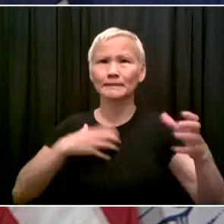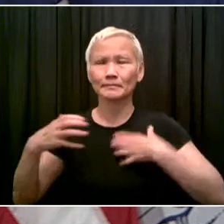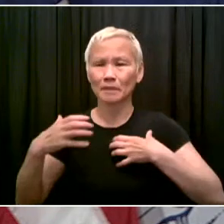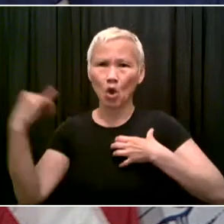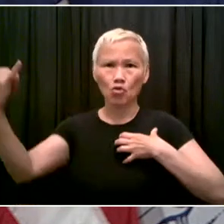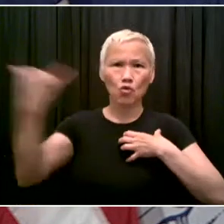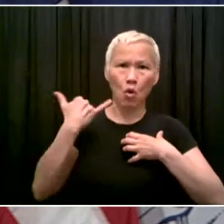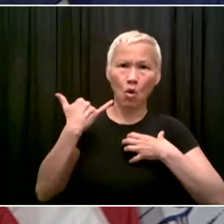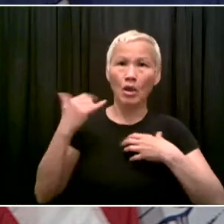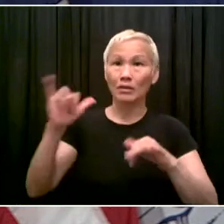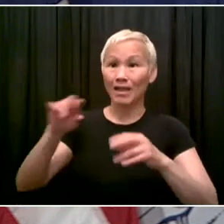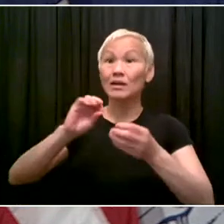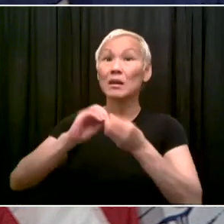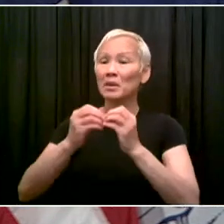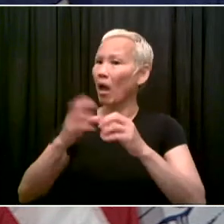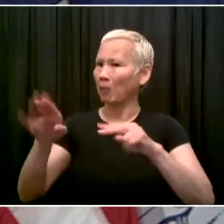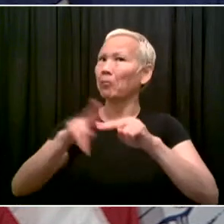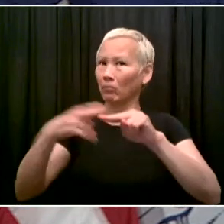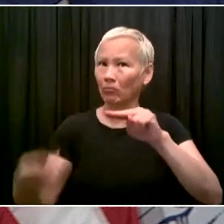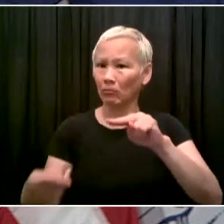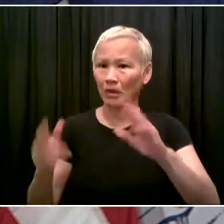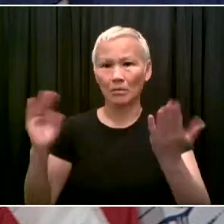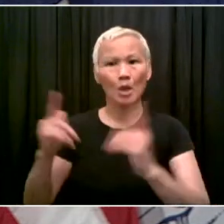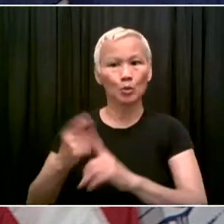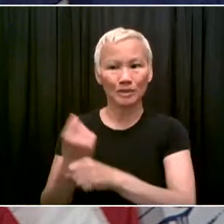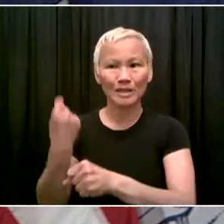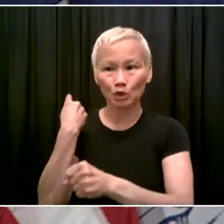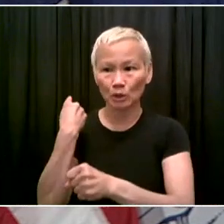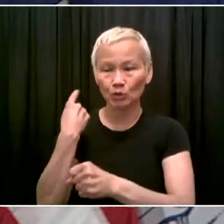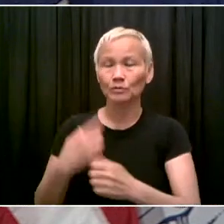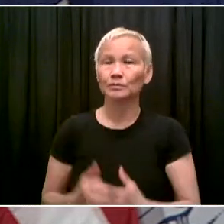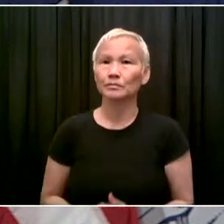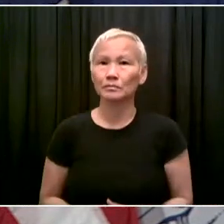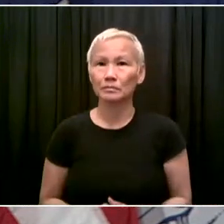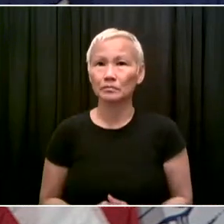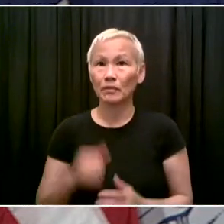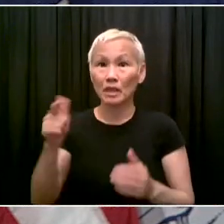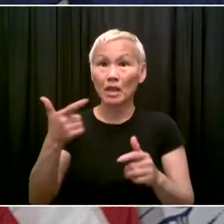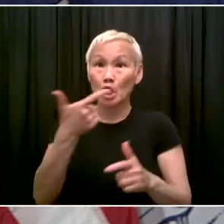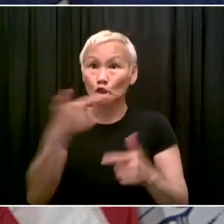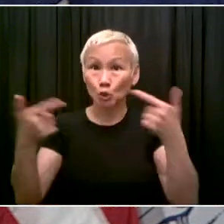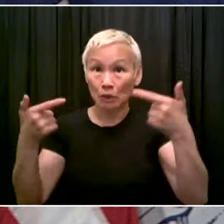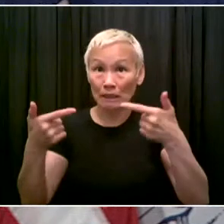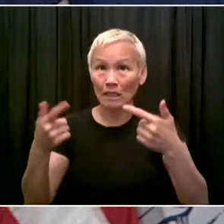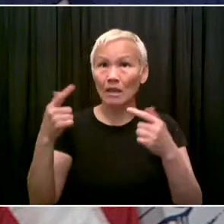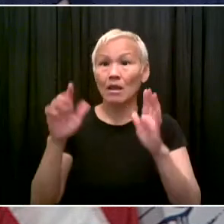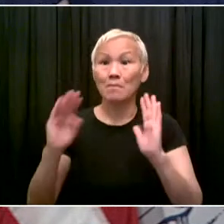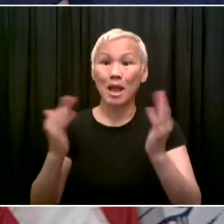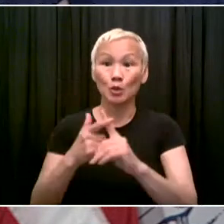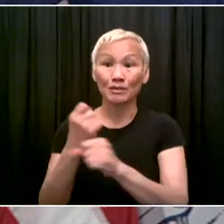STILL SEIZING SOME FIREWORKS, A LOT OF SEIZURES ACROSS THE CITY. WHEN YOU LOOK AT THE THREE DAYS,